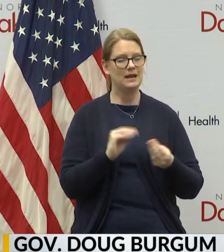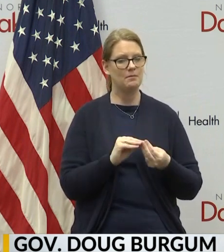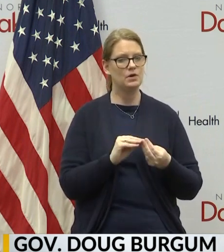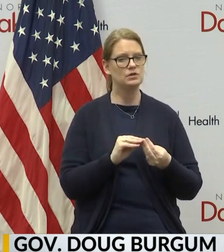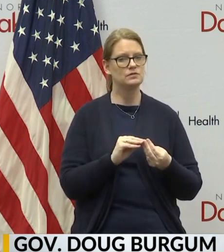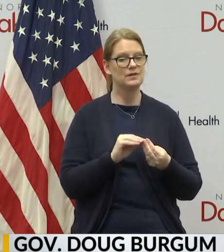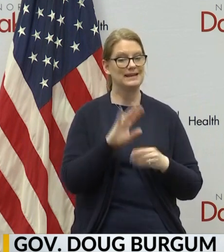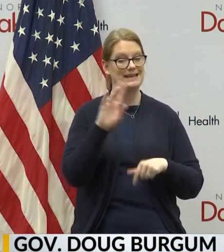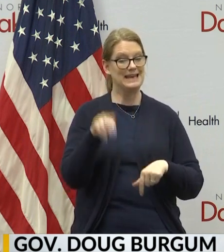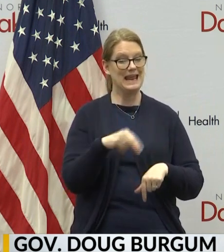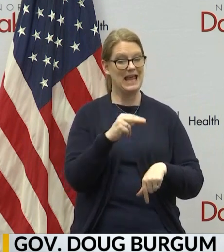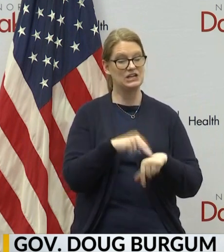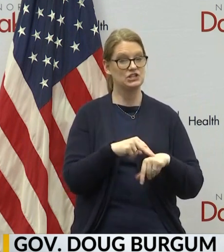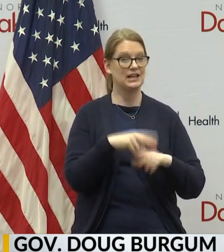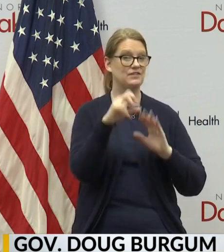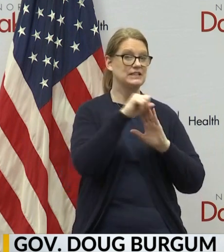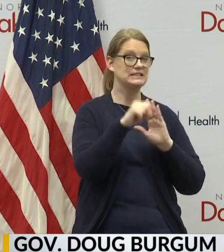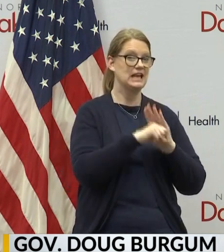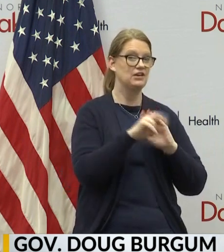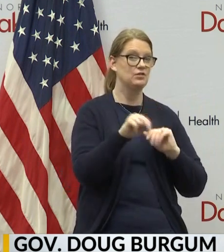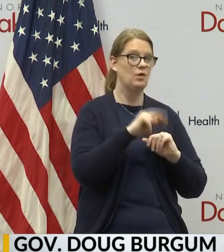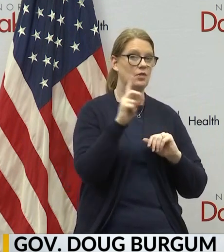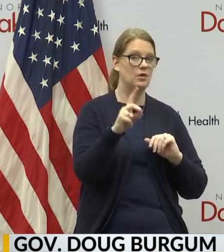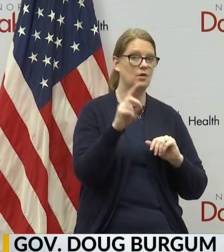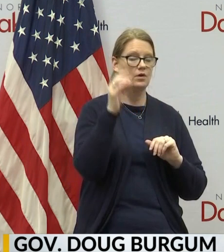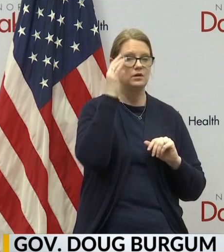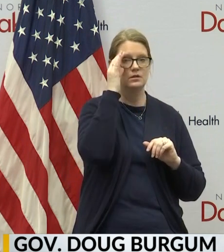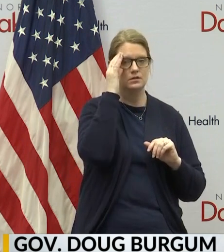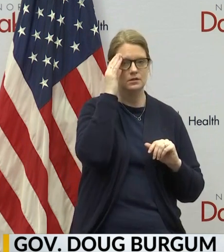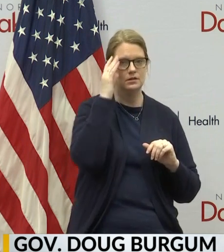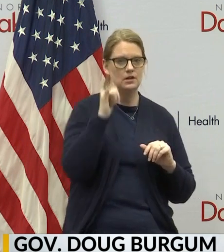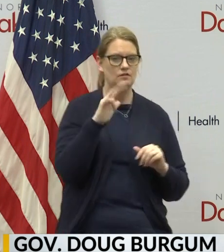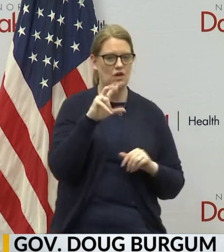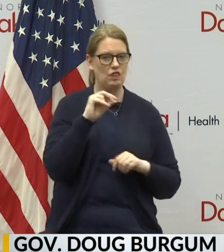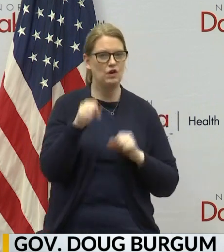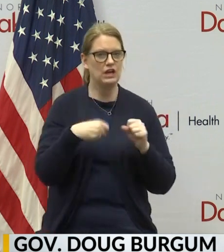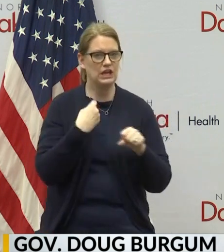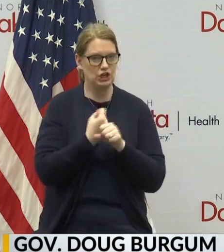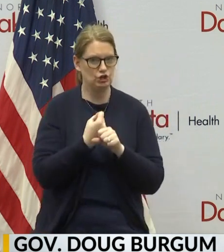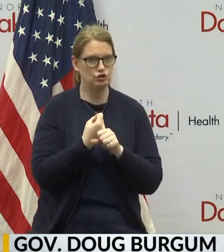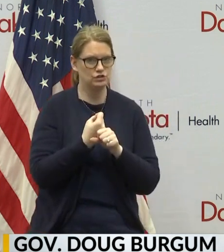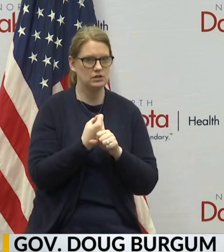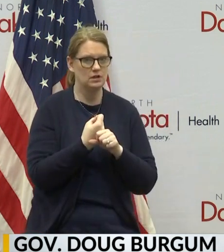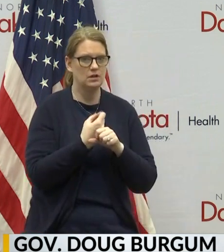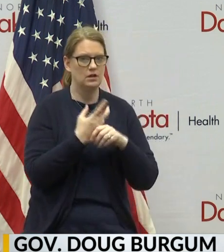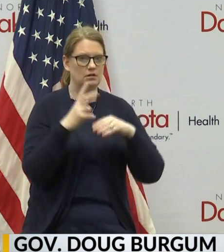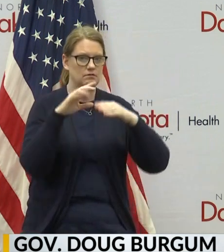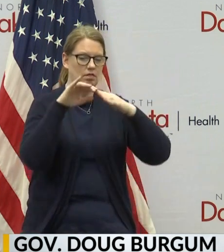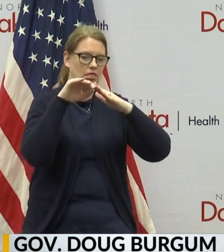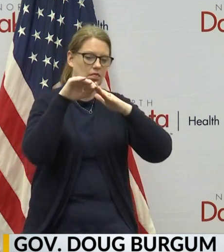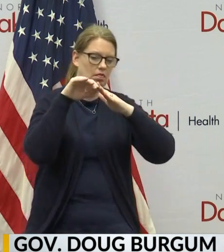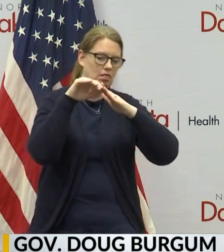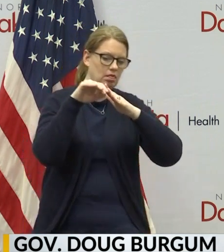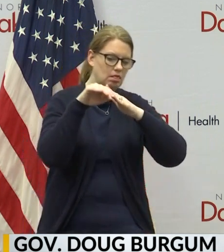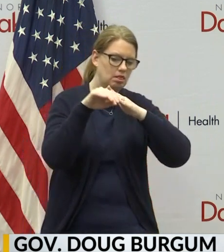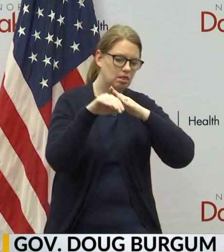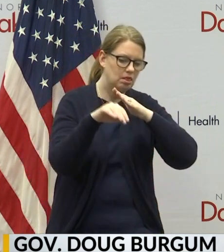I WOULD SAY THE REASON I'M BRINGING UP VAPING THAT IF WE TAKE A LOOK AT THE NUMBERS